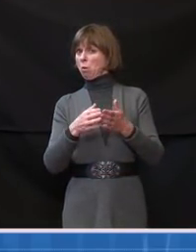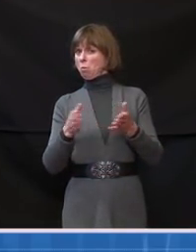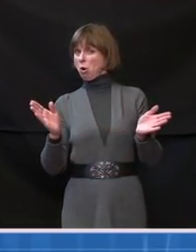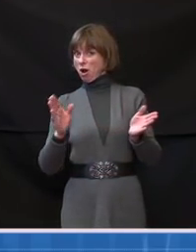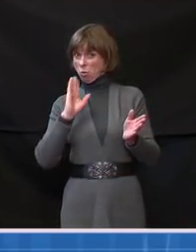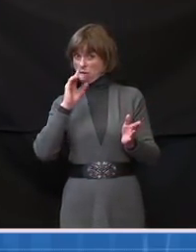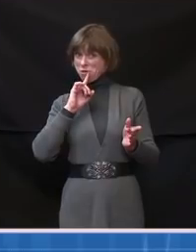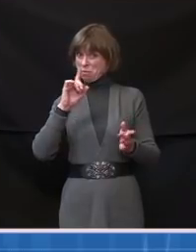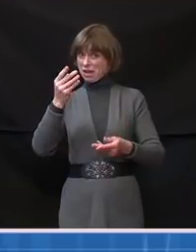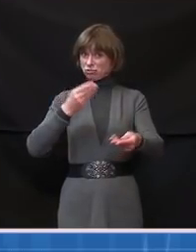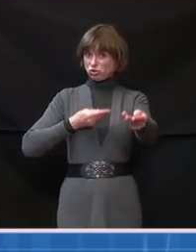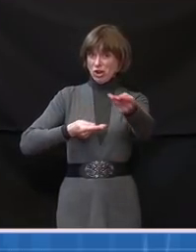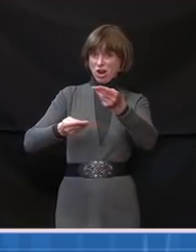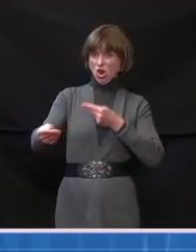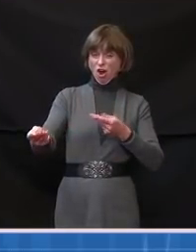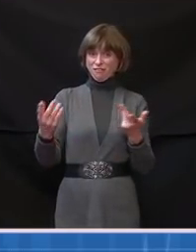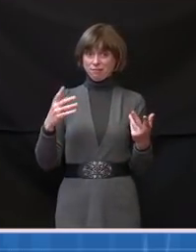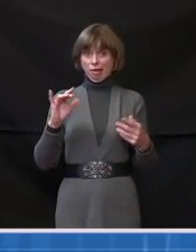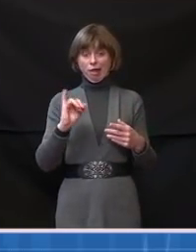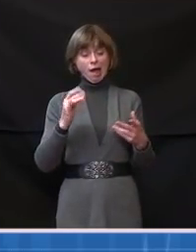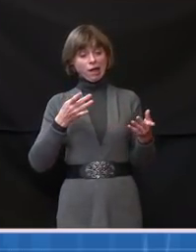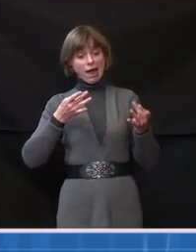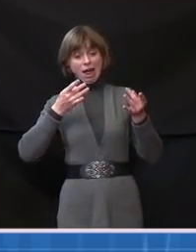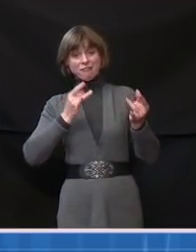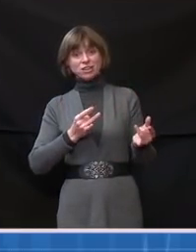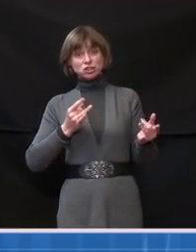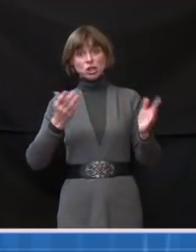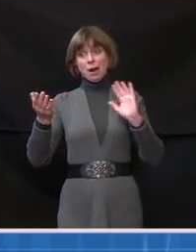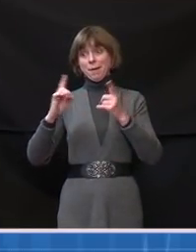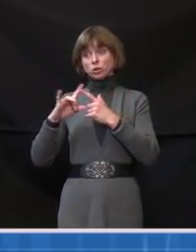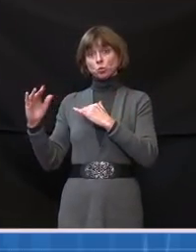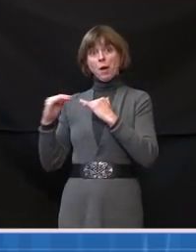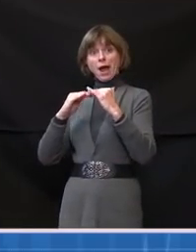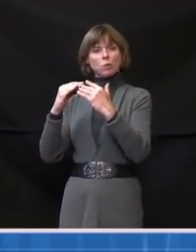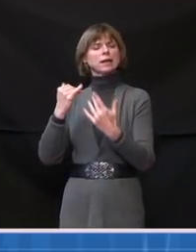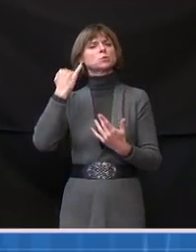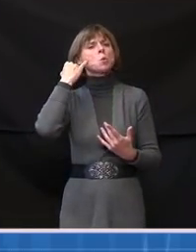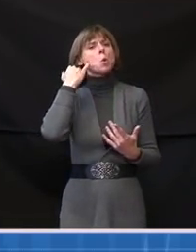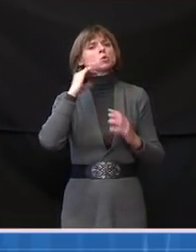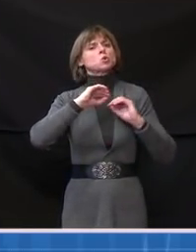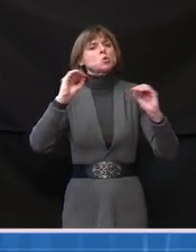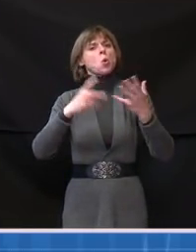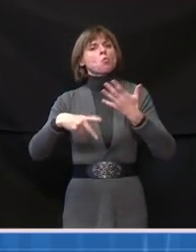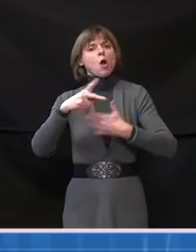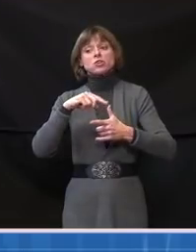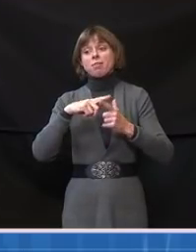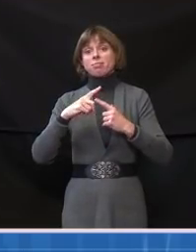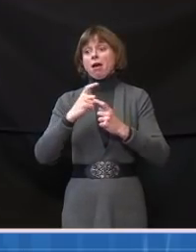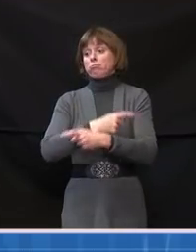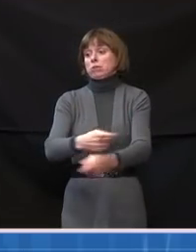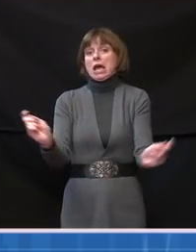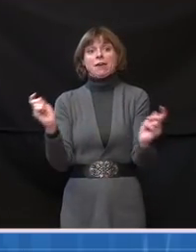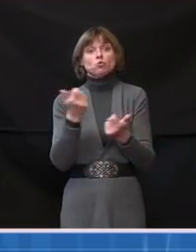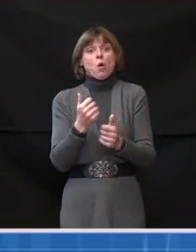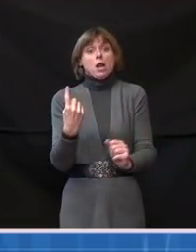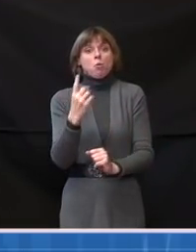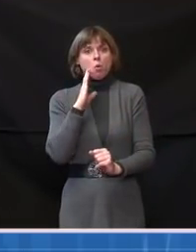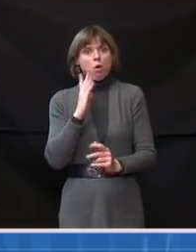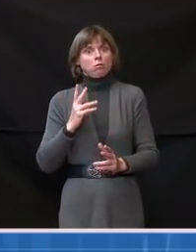in terms of efficiency versus equity here? I mean, if we didn’t prioritize at all, we would, you know, be giving this to anybody, it would go faster. Is the country just going to have to accept